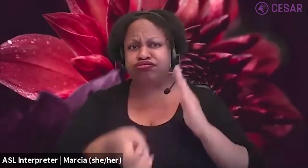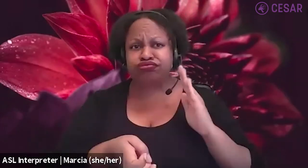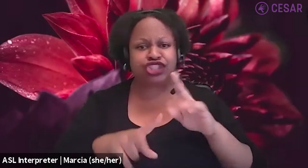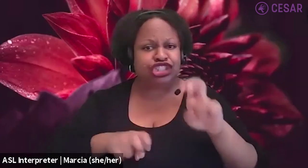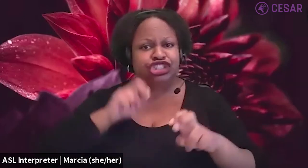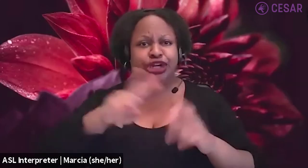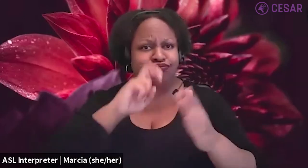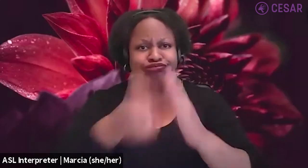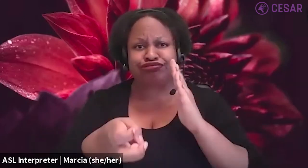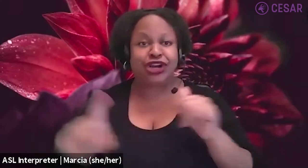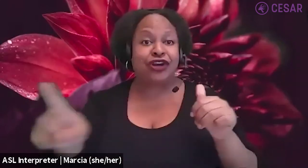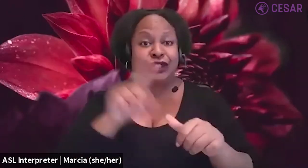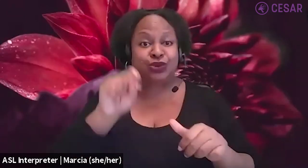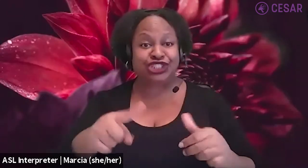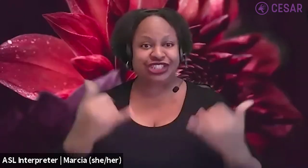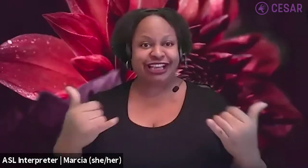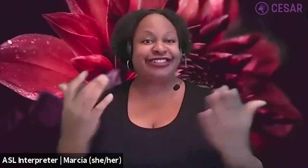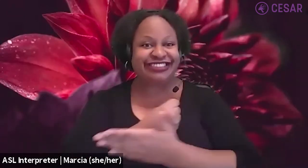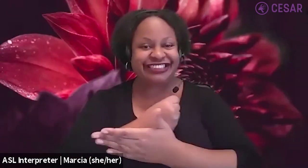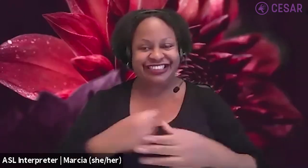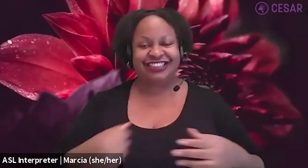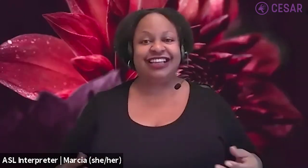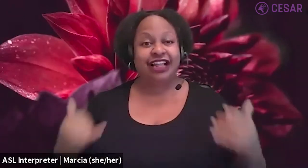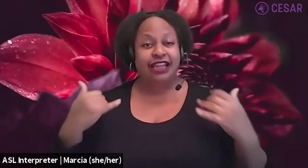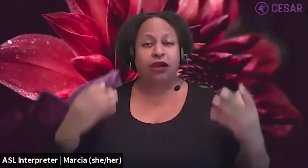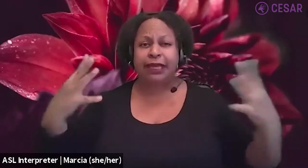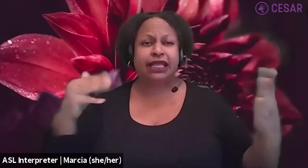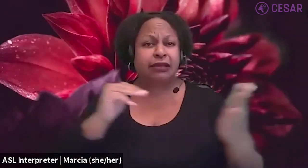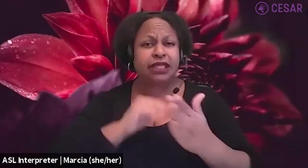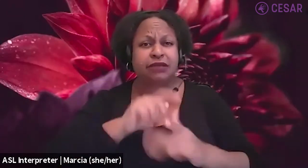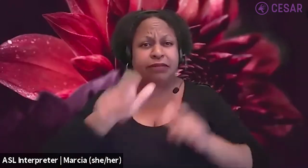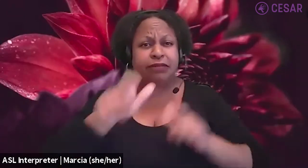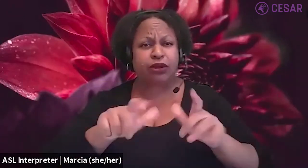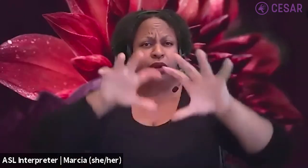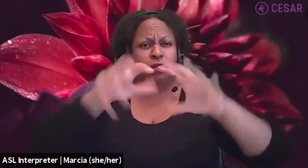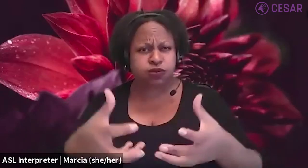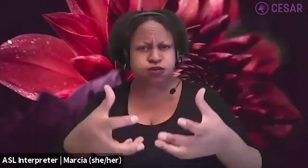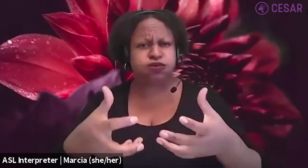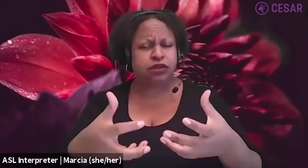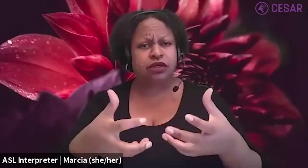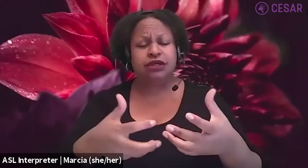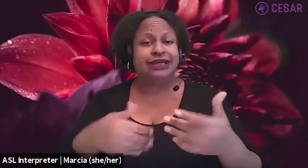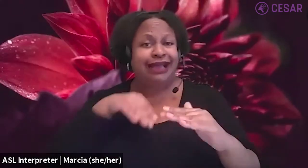is millions of people lack food security some intermittently due to varying degrees of poverty.